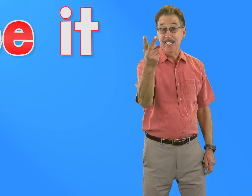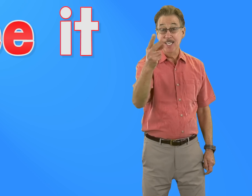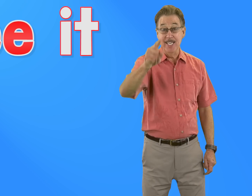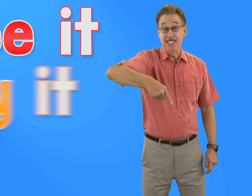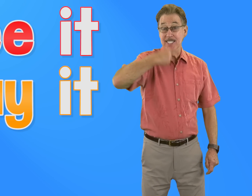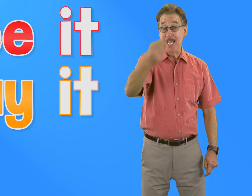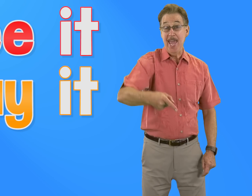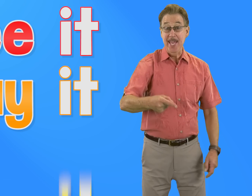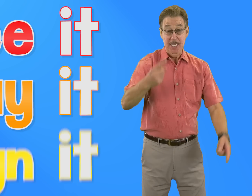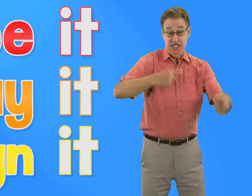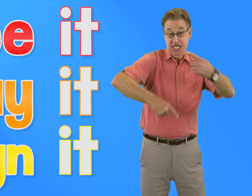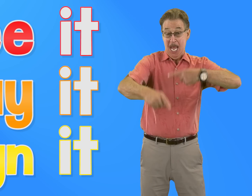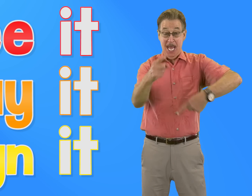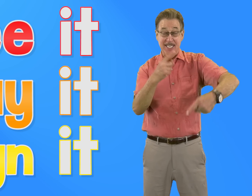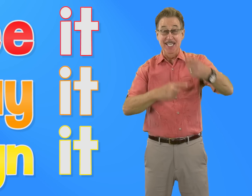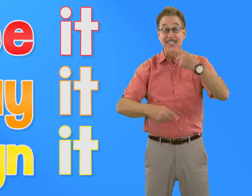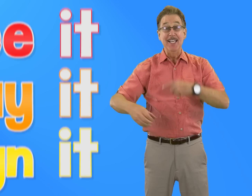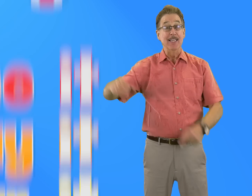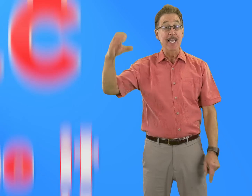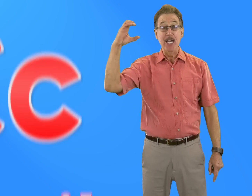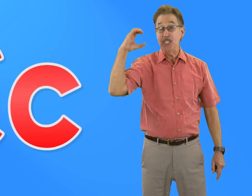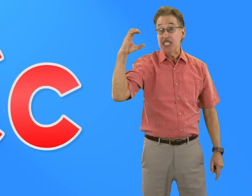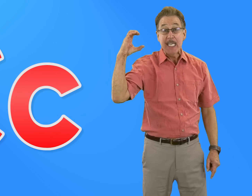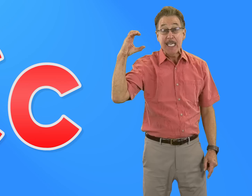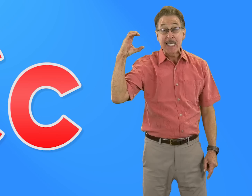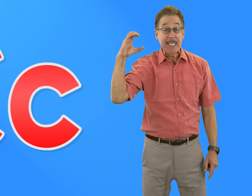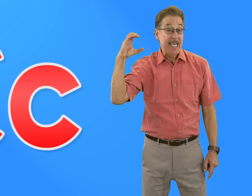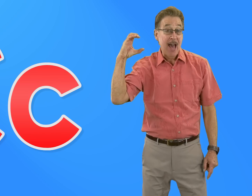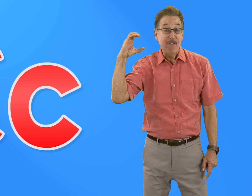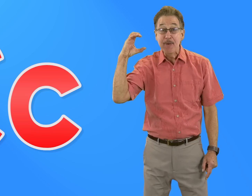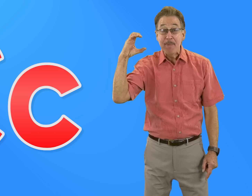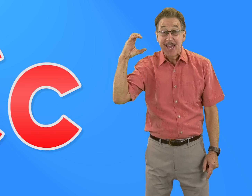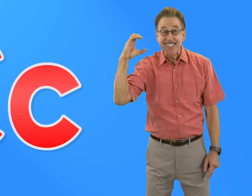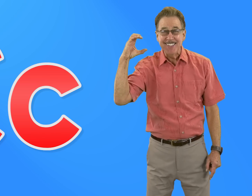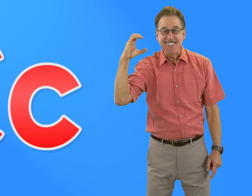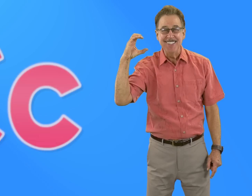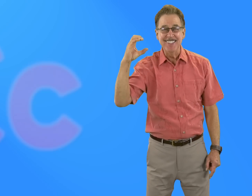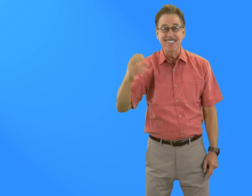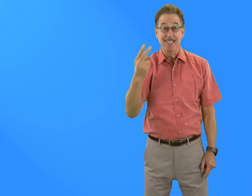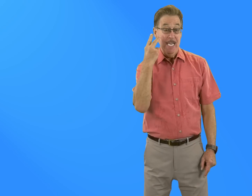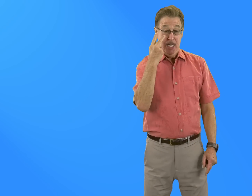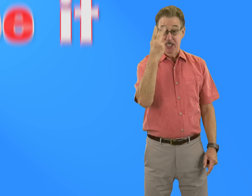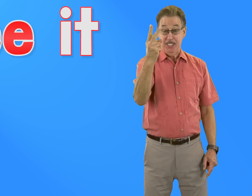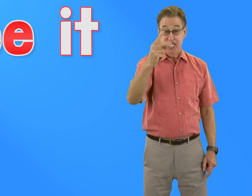See it, Say it , Sign it Letter C c in the alphabet